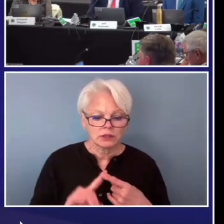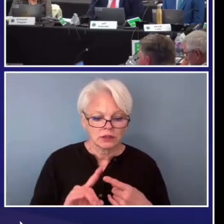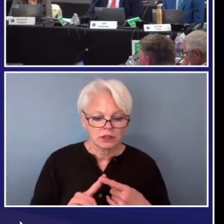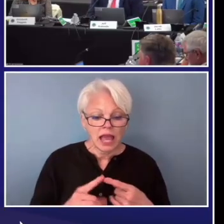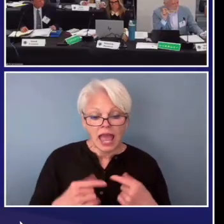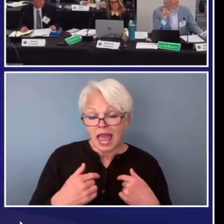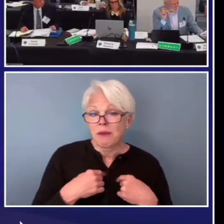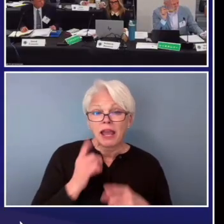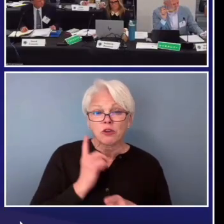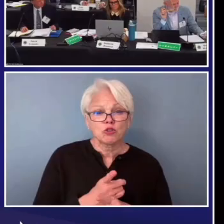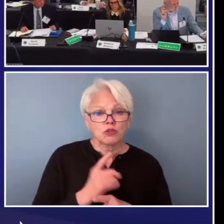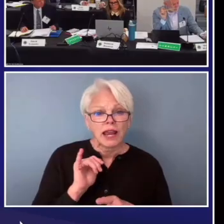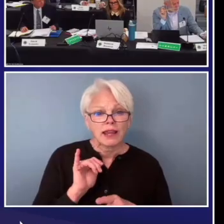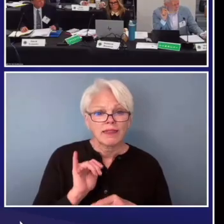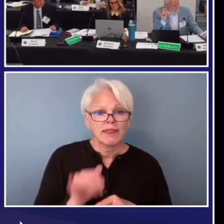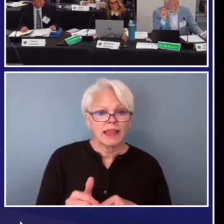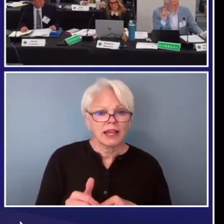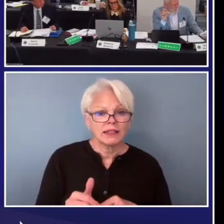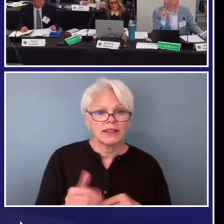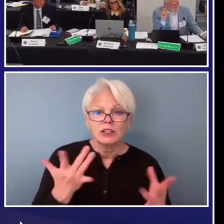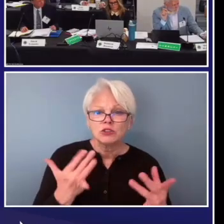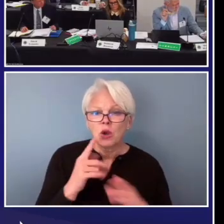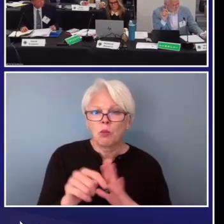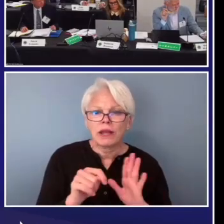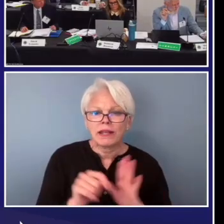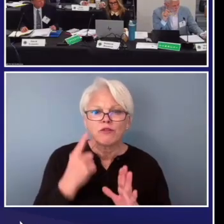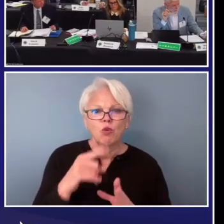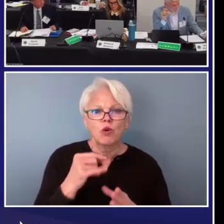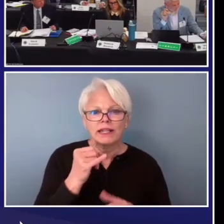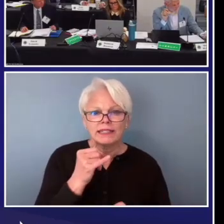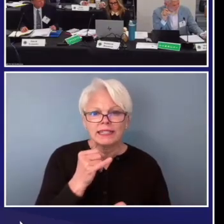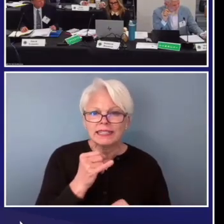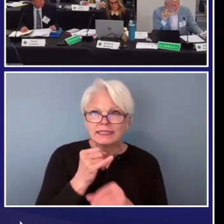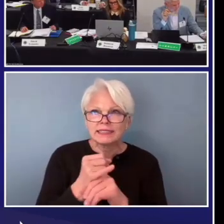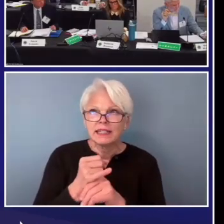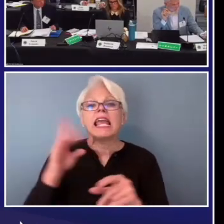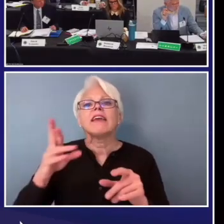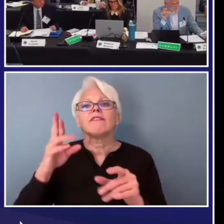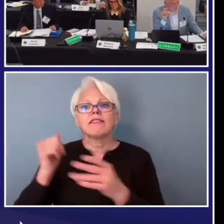a, um, a waiting period for an institution that loses, it's accreditation, um,